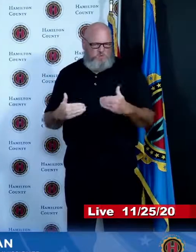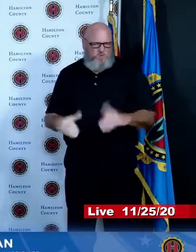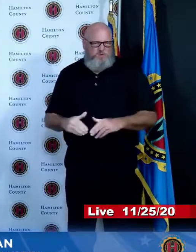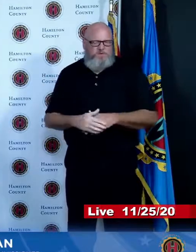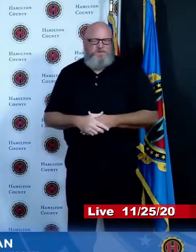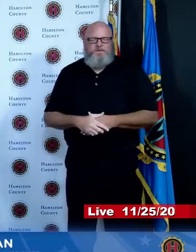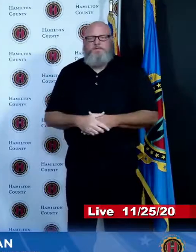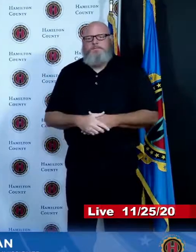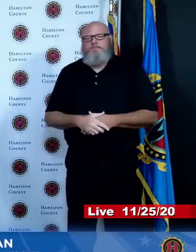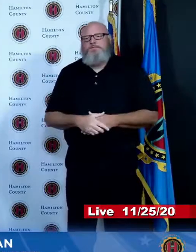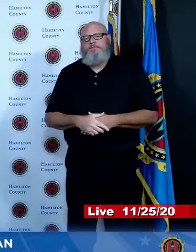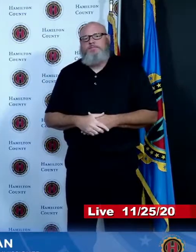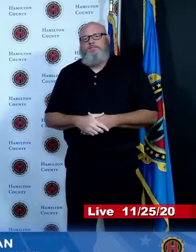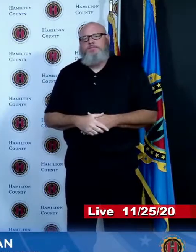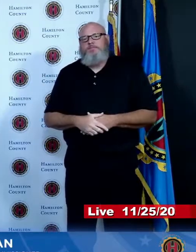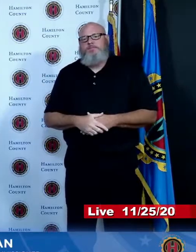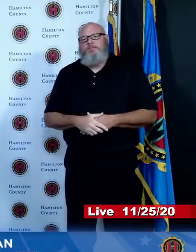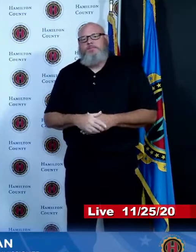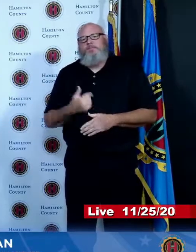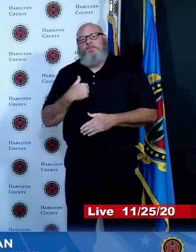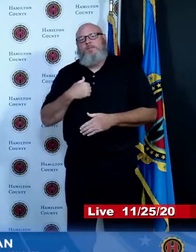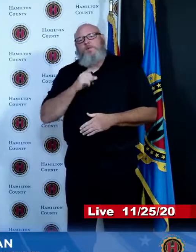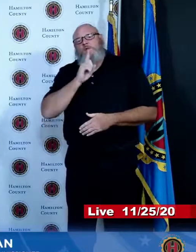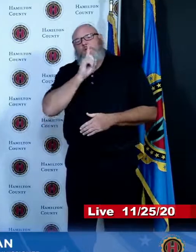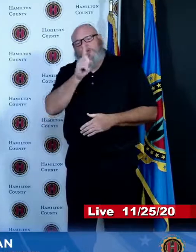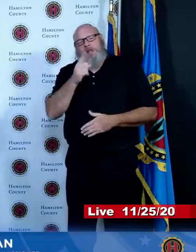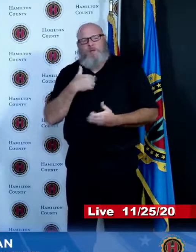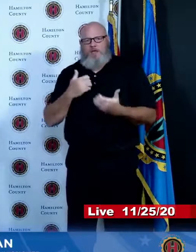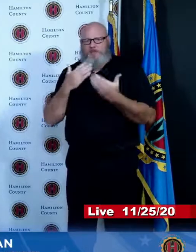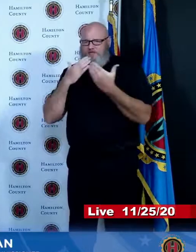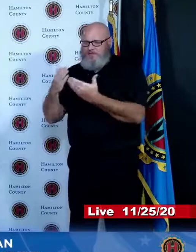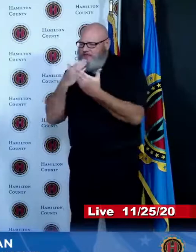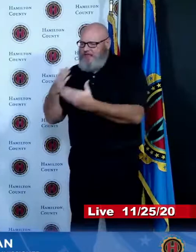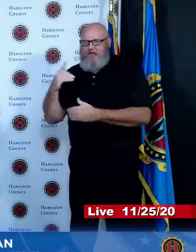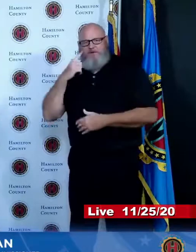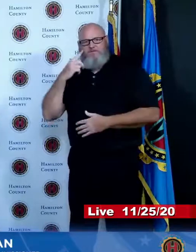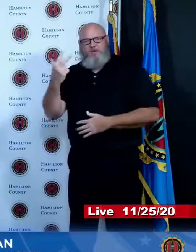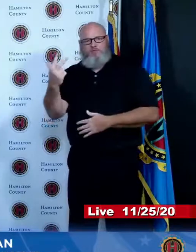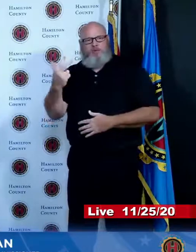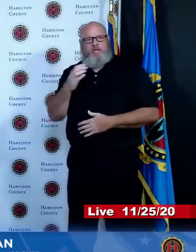chiming in right behind me with a resolution supporting that it's really an important tool